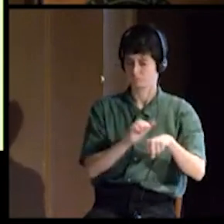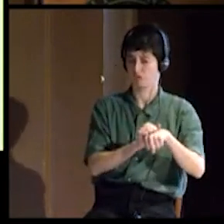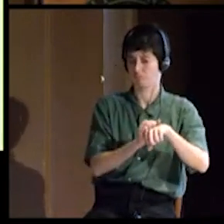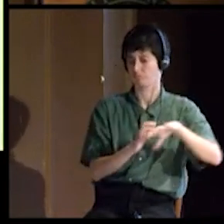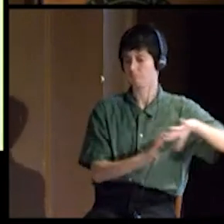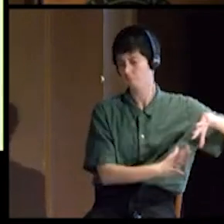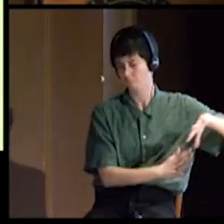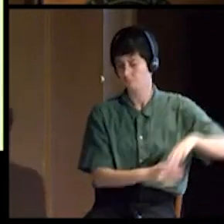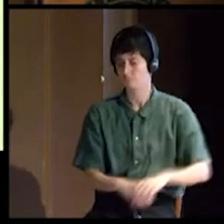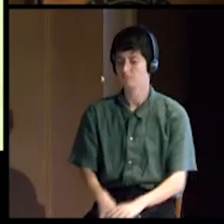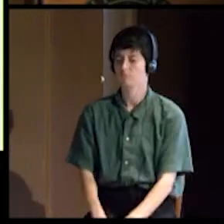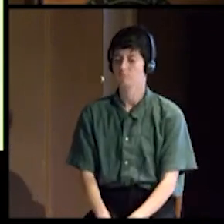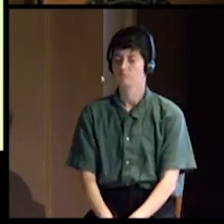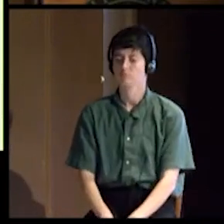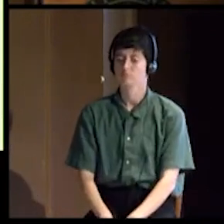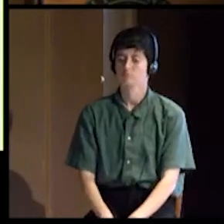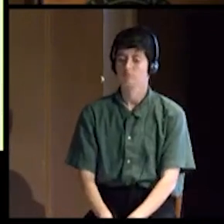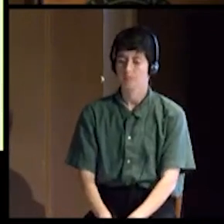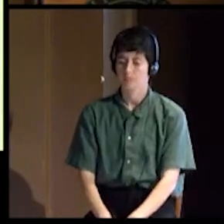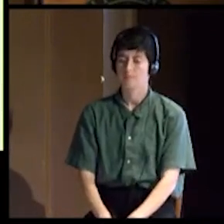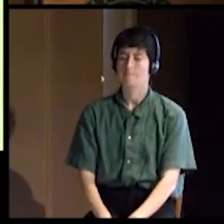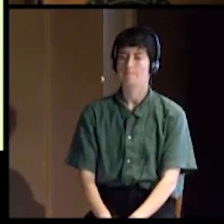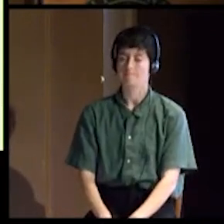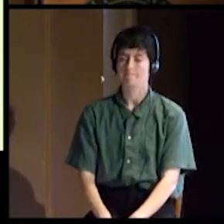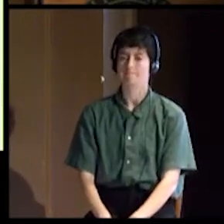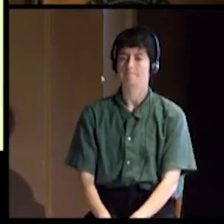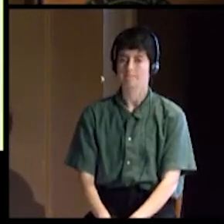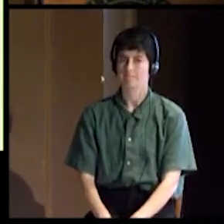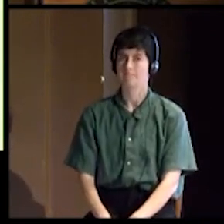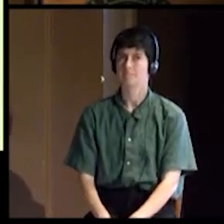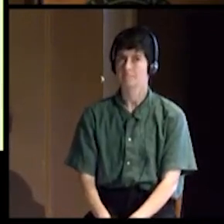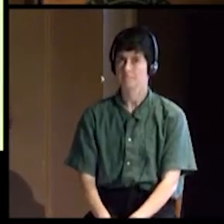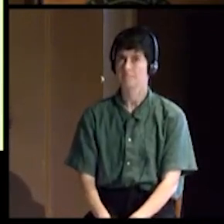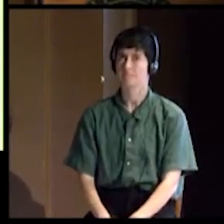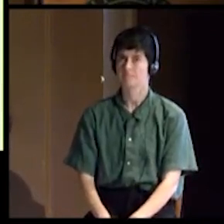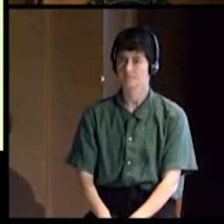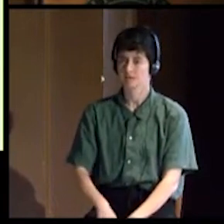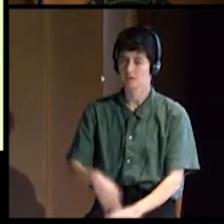or a small change in pressure causes them to freeze or turn into stone in place.